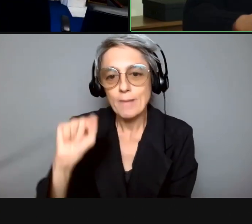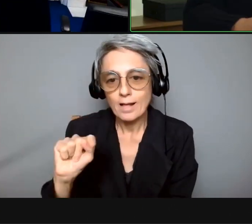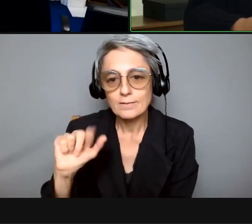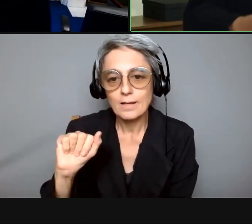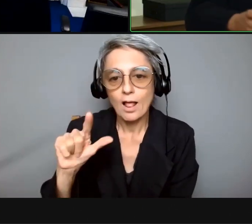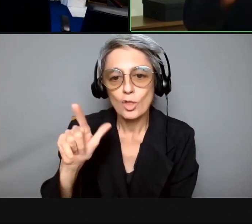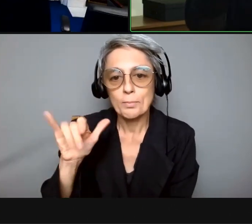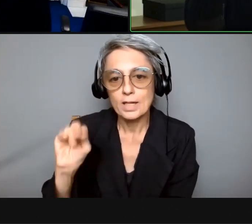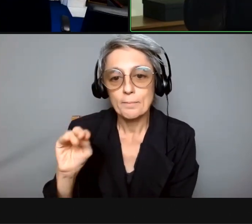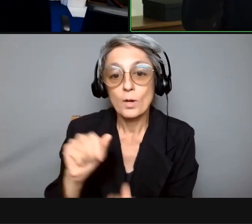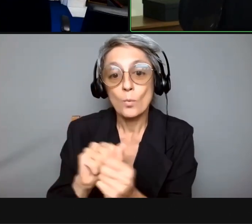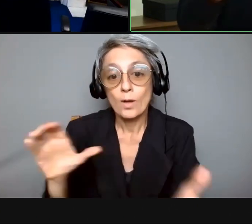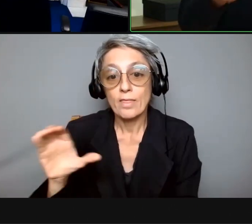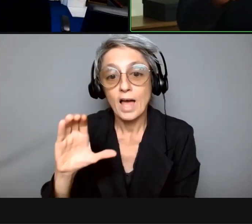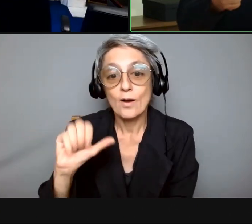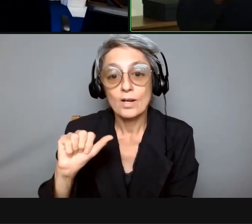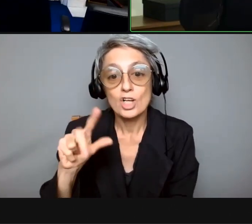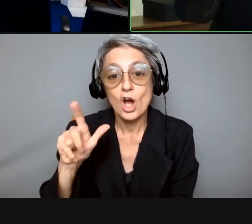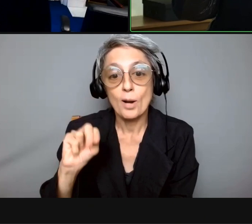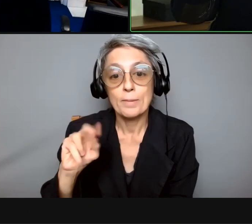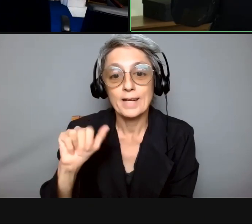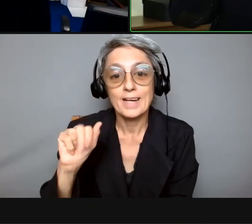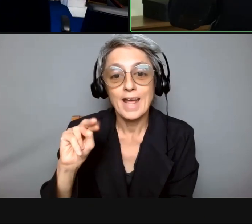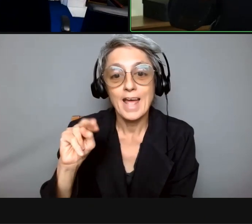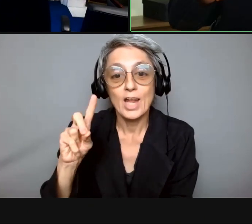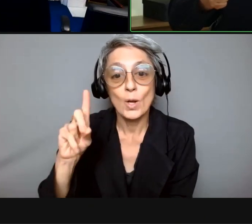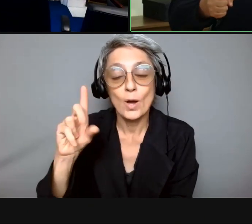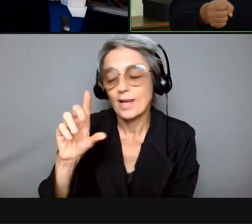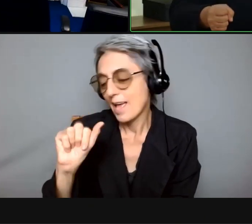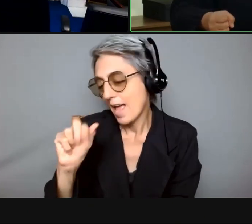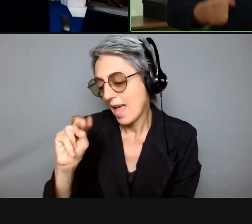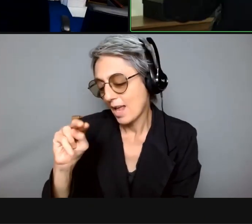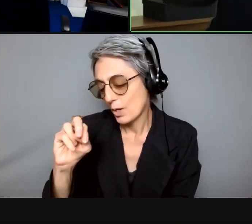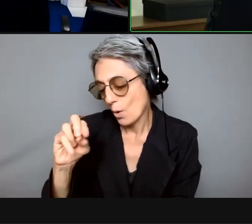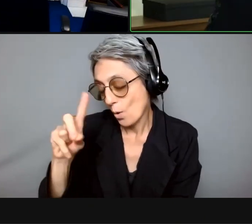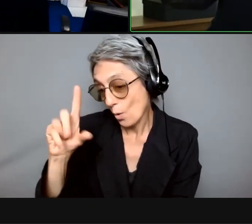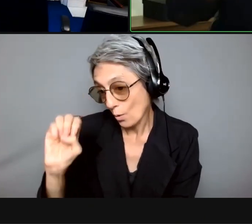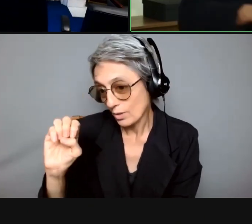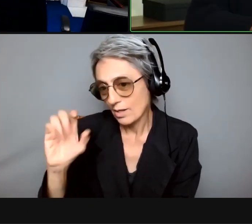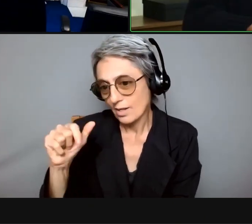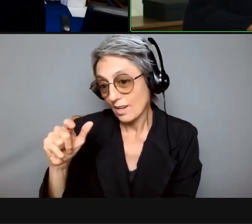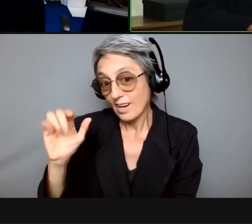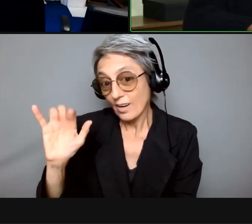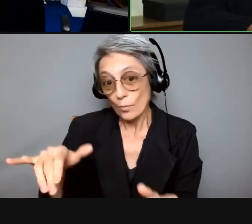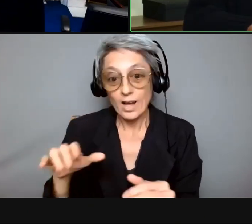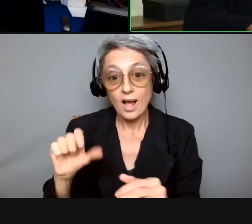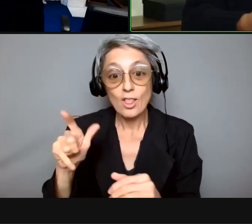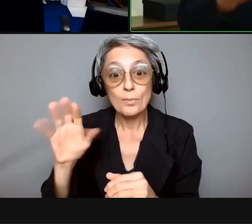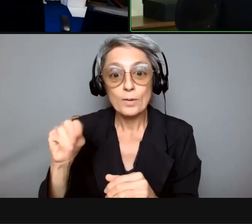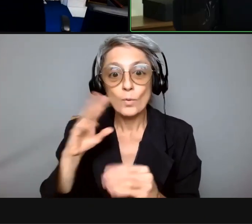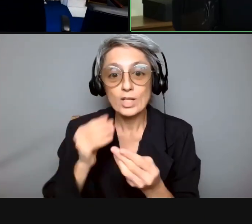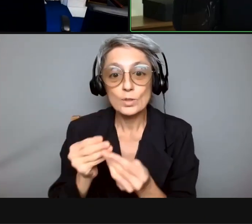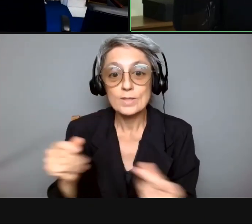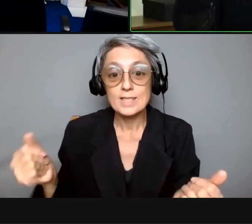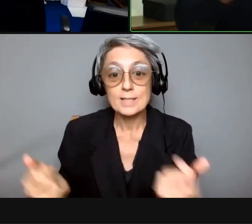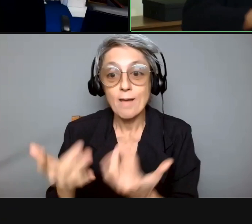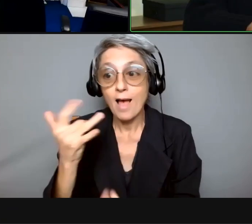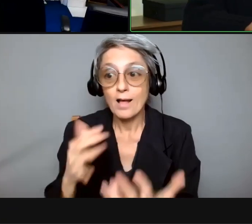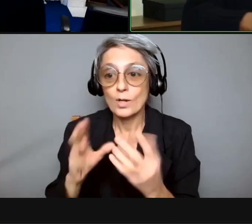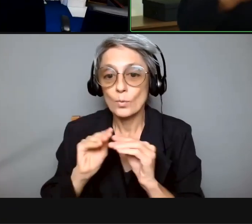because that carbon anode is a sacrificial anode. As you smelt the aluminum, it's going up in emissions and is emitting CO2.